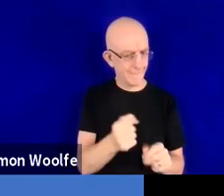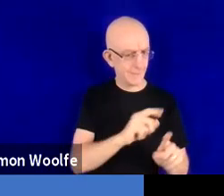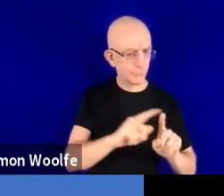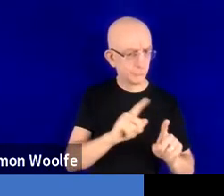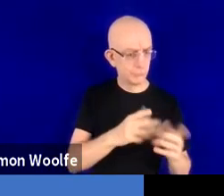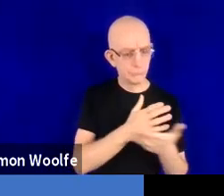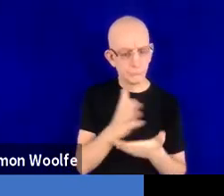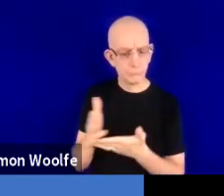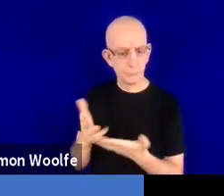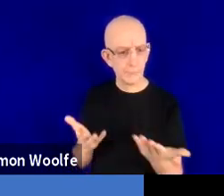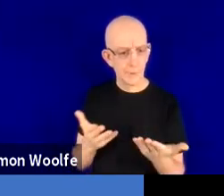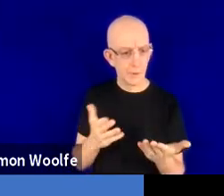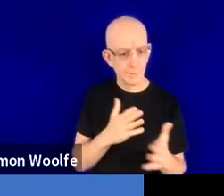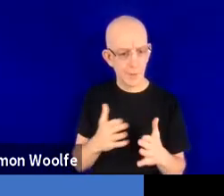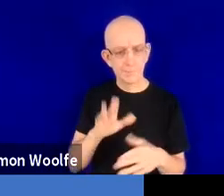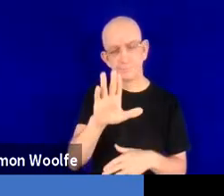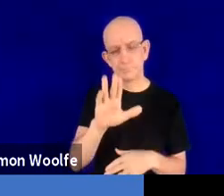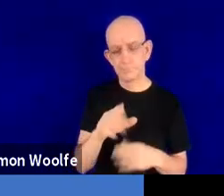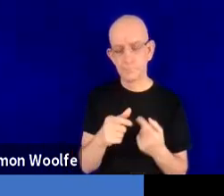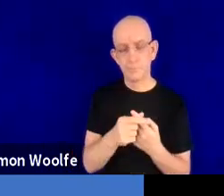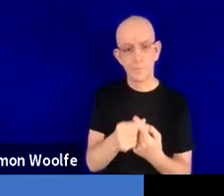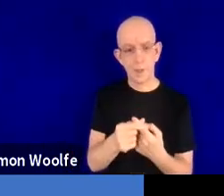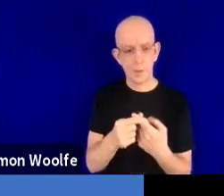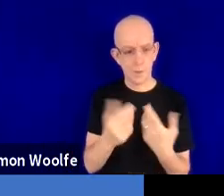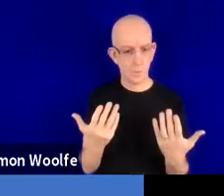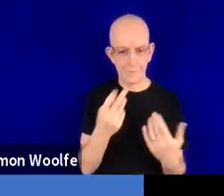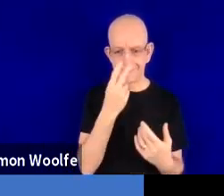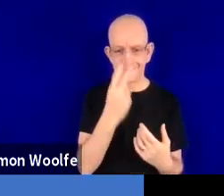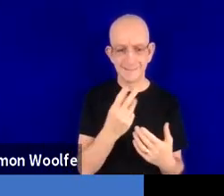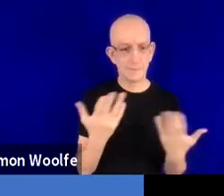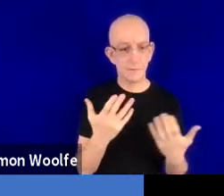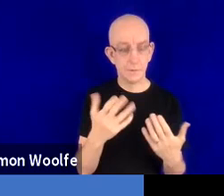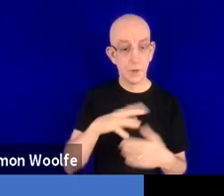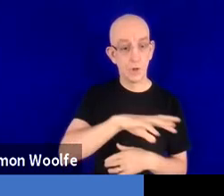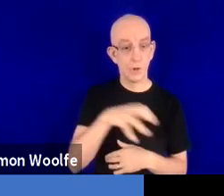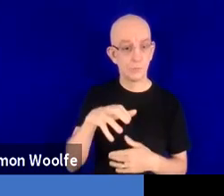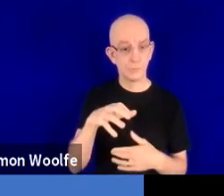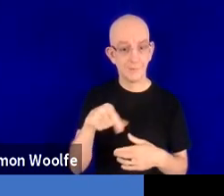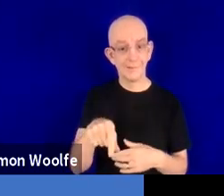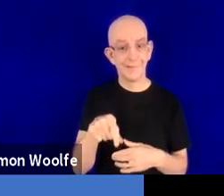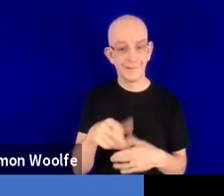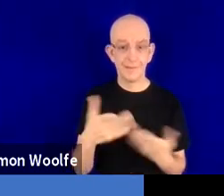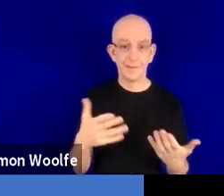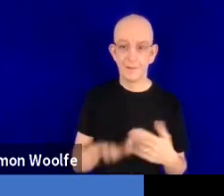So countries like Sri Lanka, Thailand, expanded those schemes alongside other lifecycle schemes